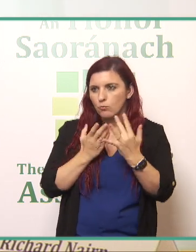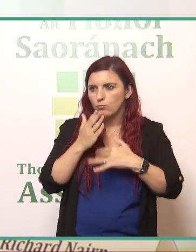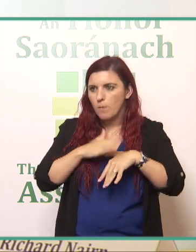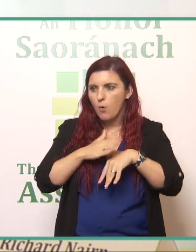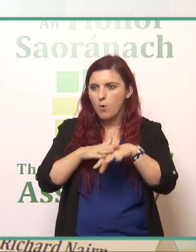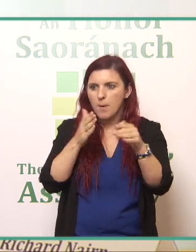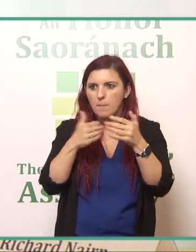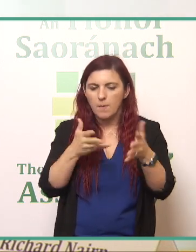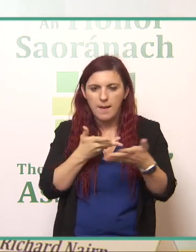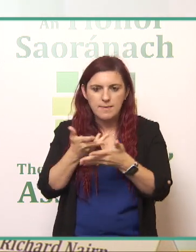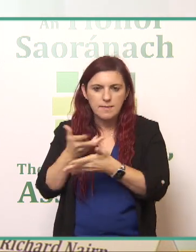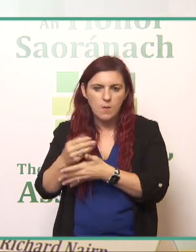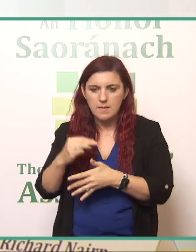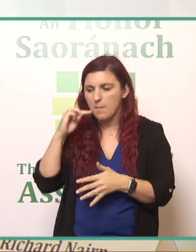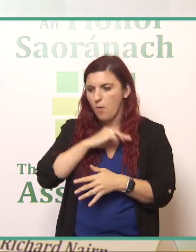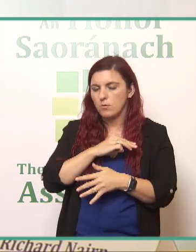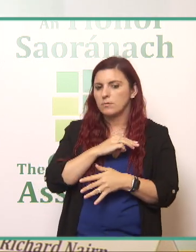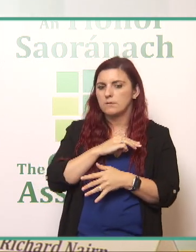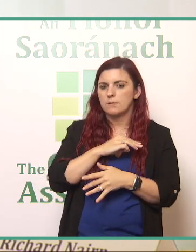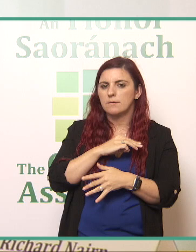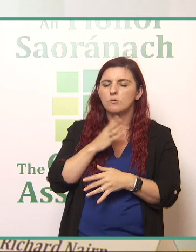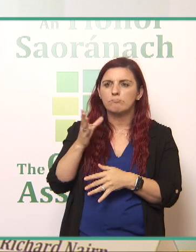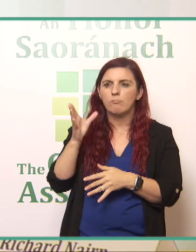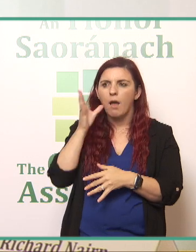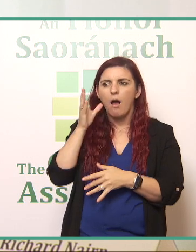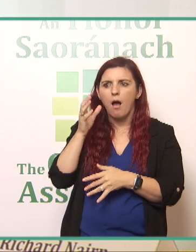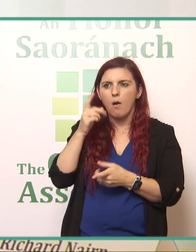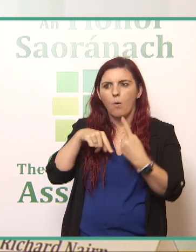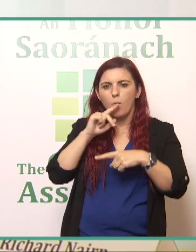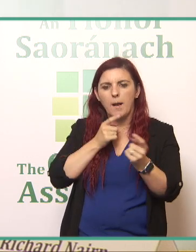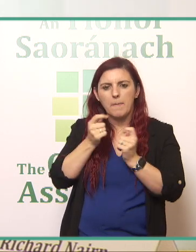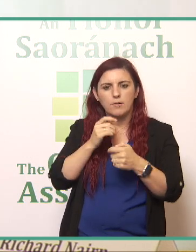too. So because it's very important to us to hear we're managing the state forests and half of the people of Ireland. So it's important that we hear from the people